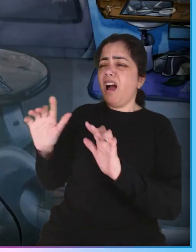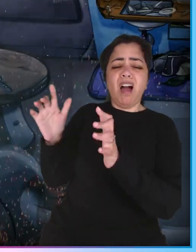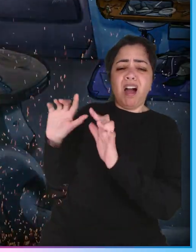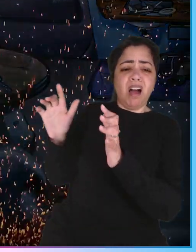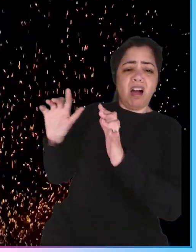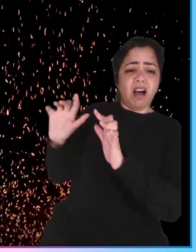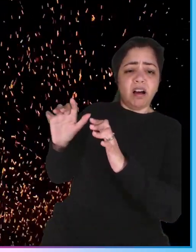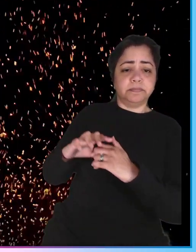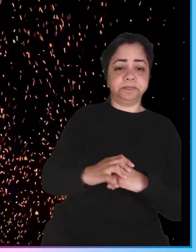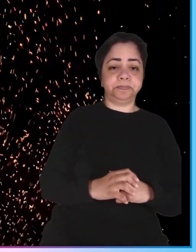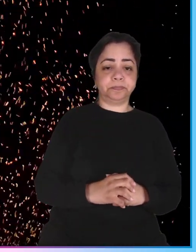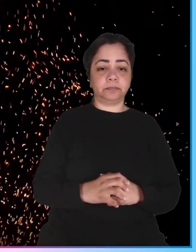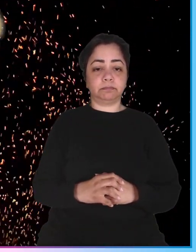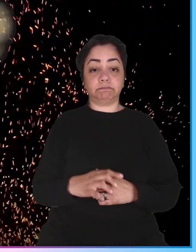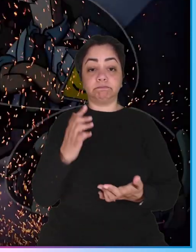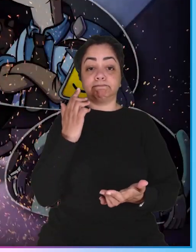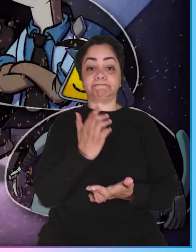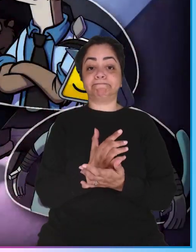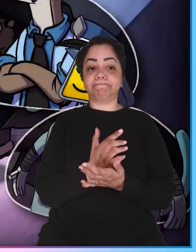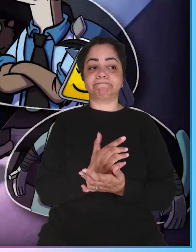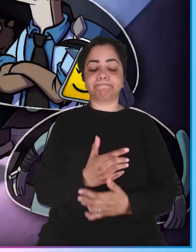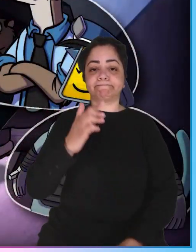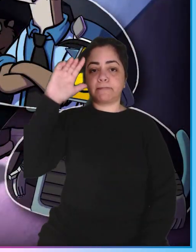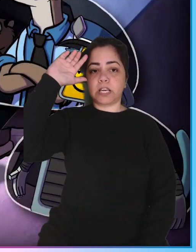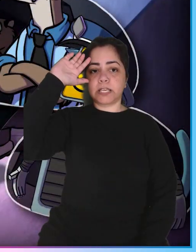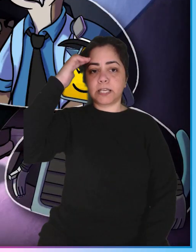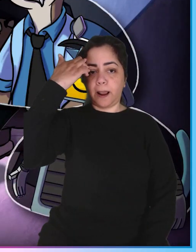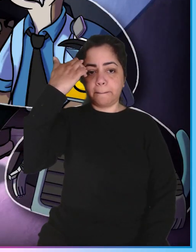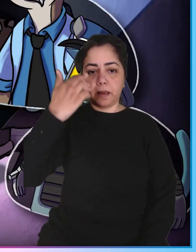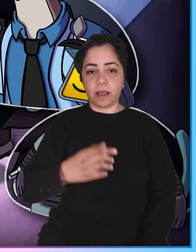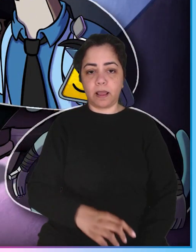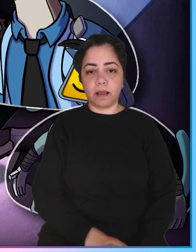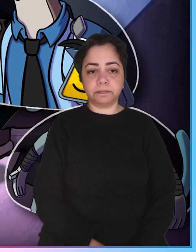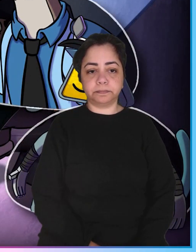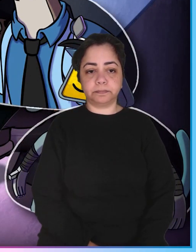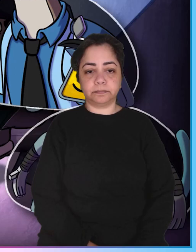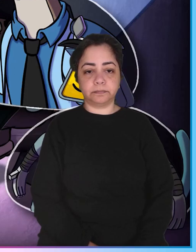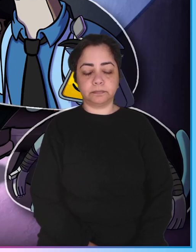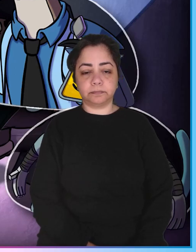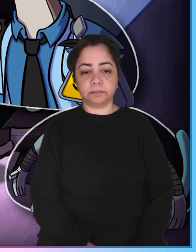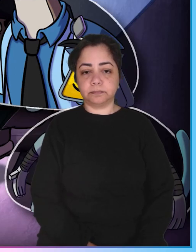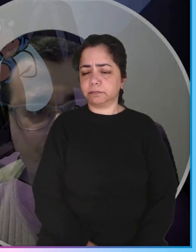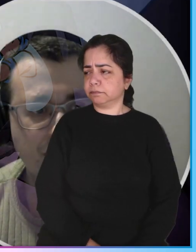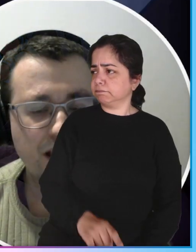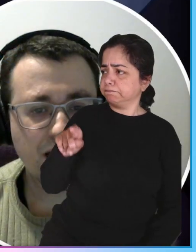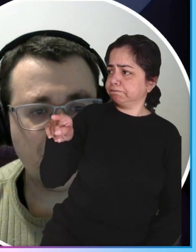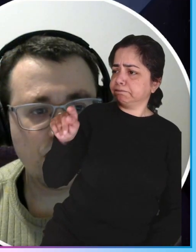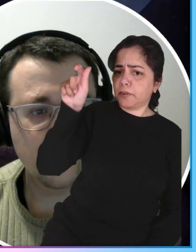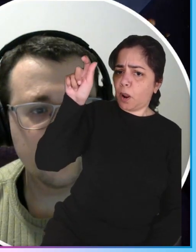[Announcer] A true Nightmare. [Officer] Have you ever murdered someone? [Brok] What? [Officer] Answer the question! [Fabrice Breton] Hello.